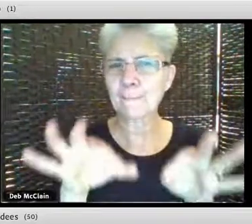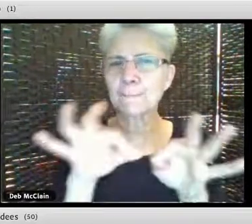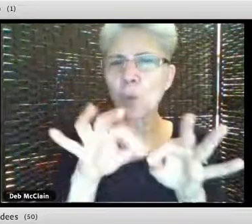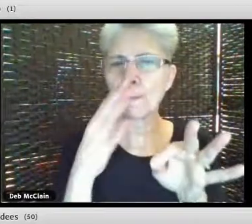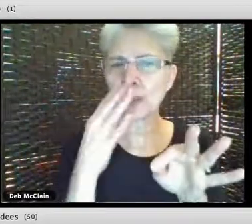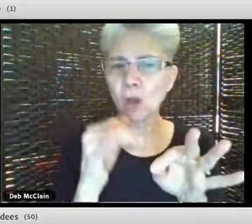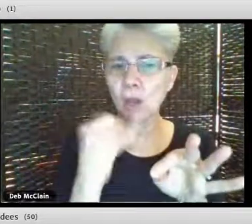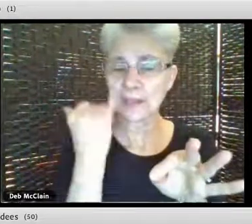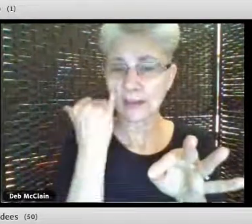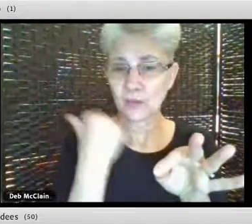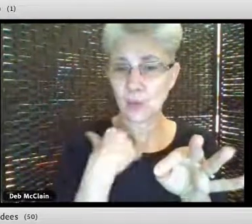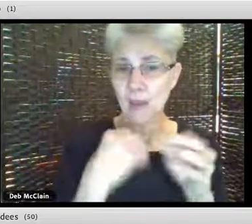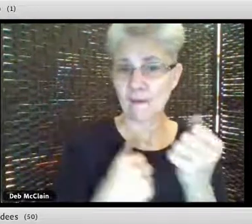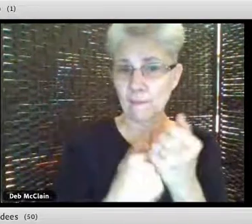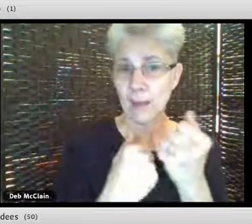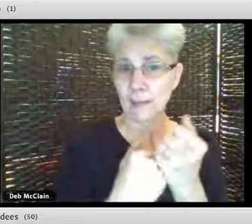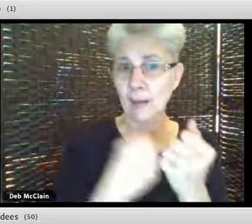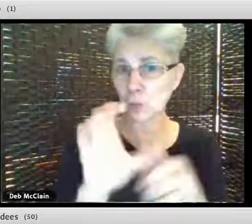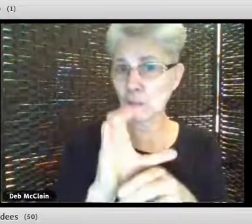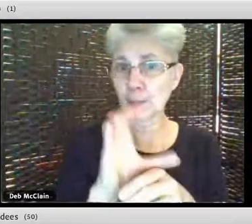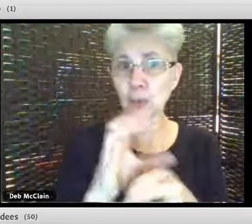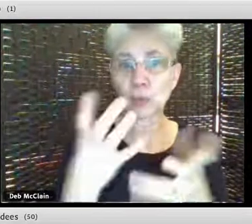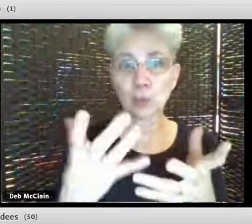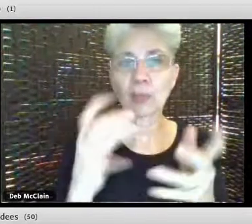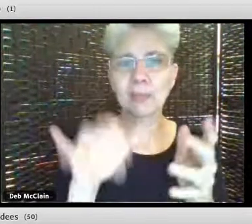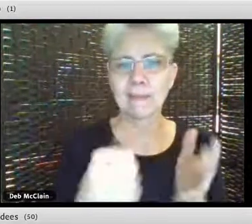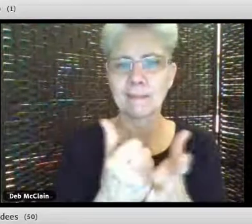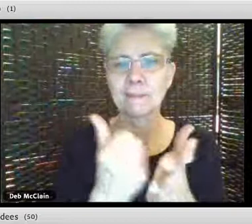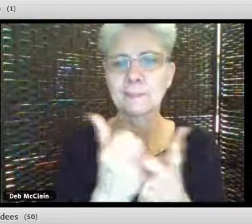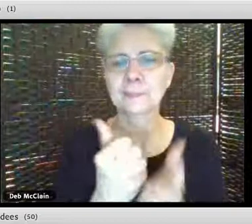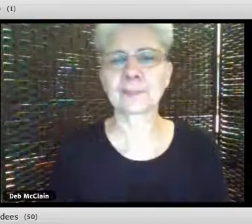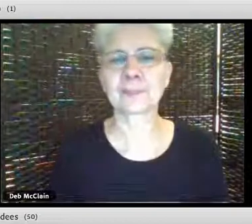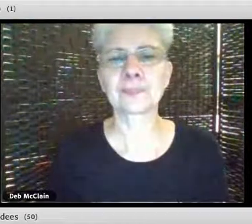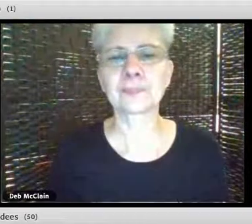So apparently -- Okay. I want to run it anyways.